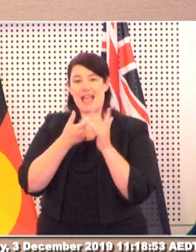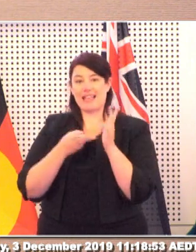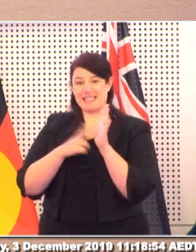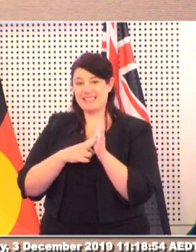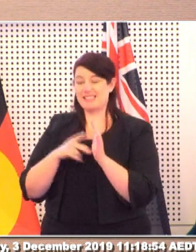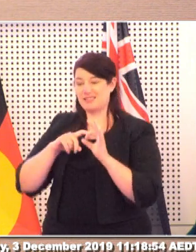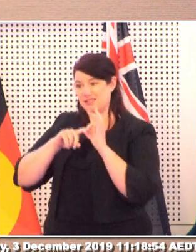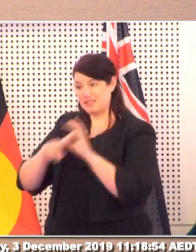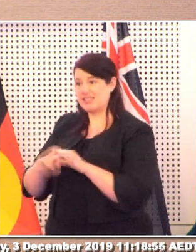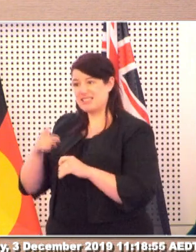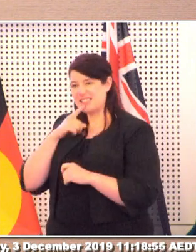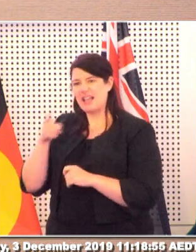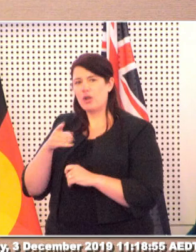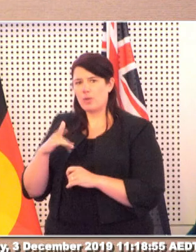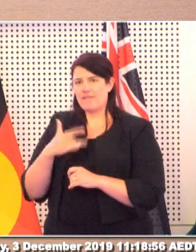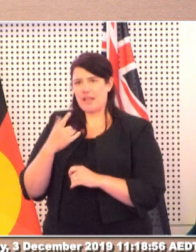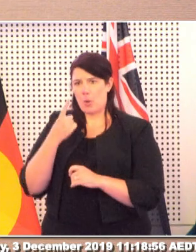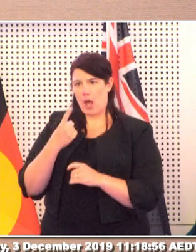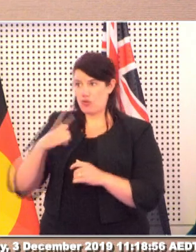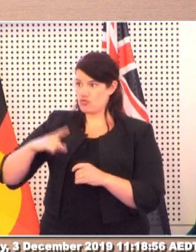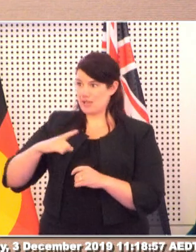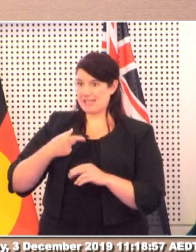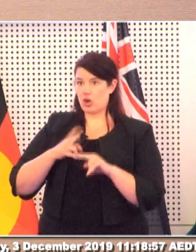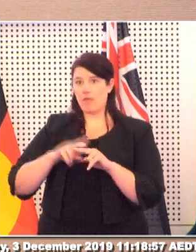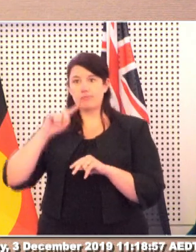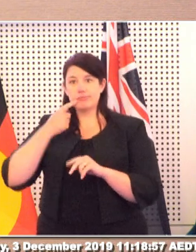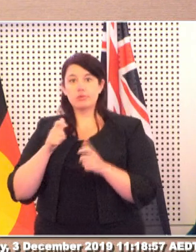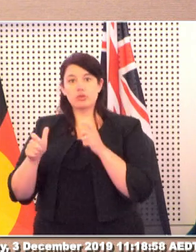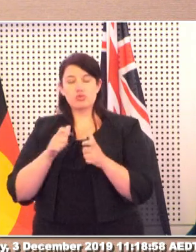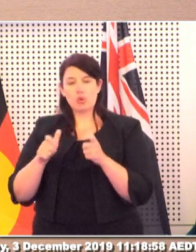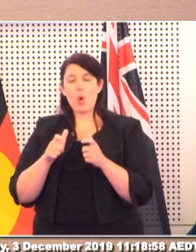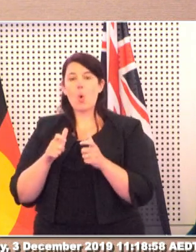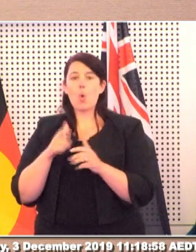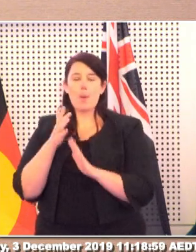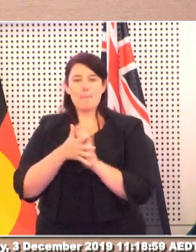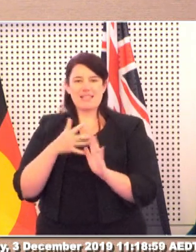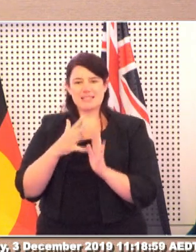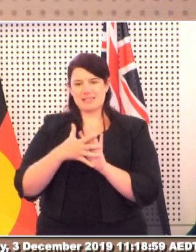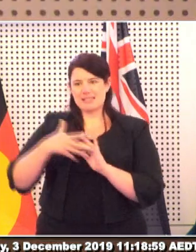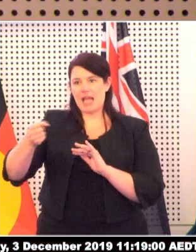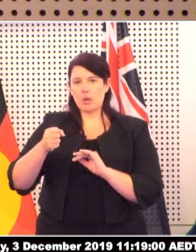was the disempowerment of – in fact that also relates to Dr